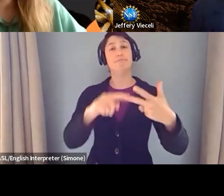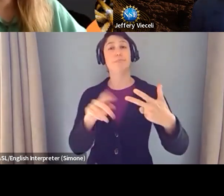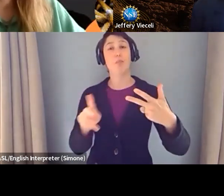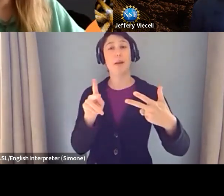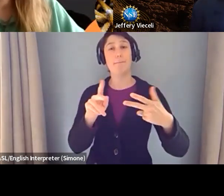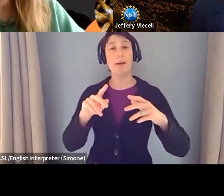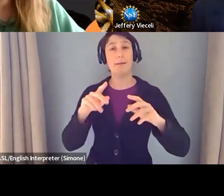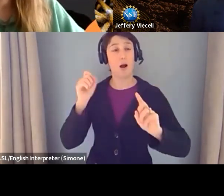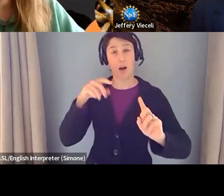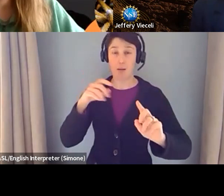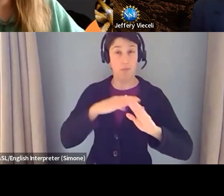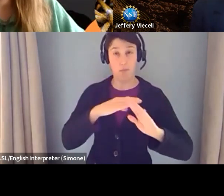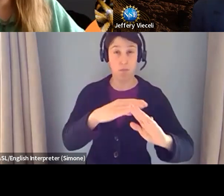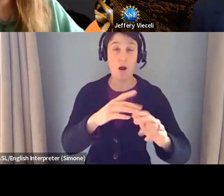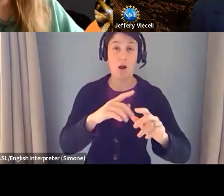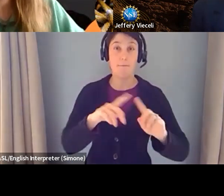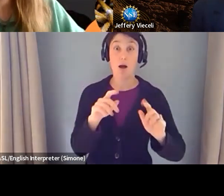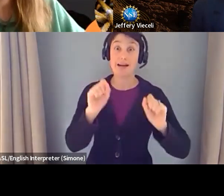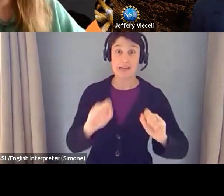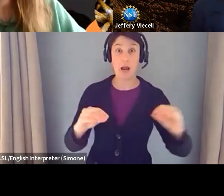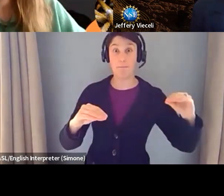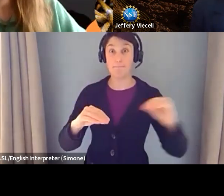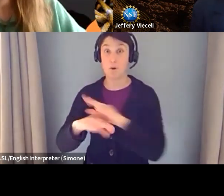so important to get those reports in and approved.